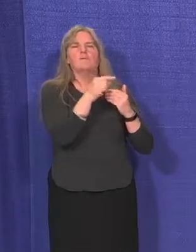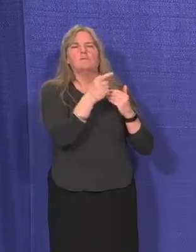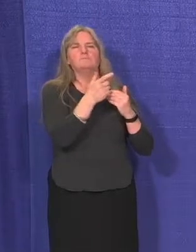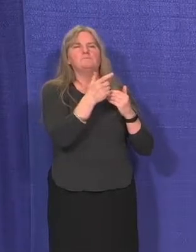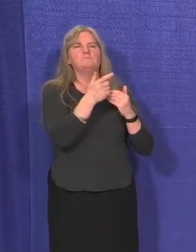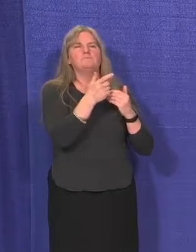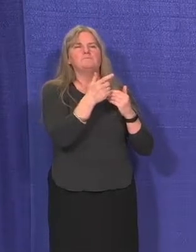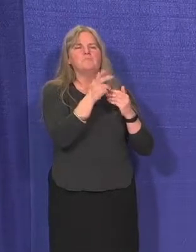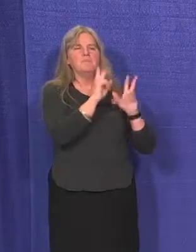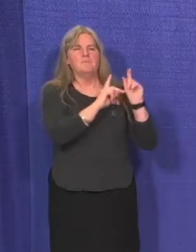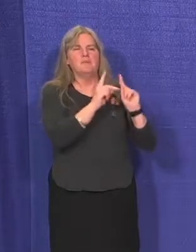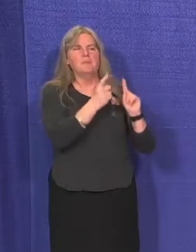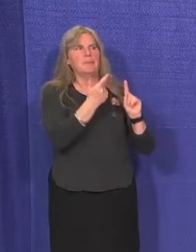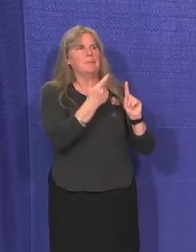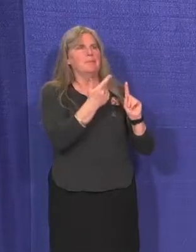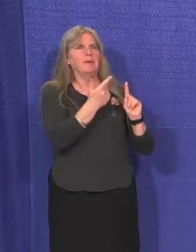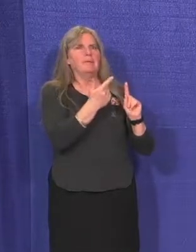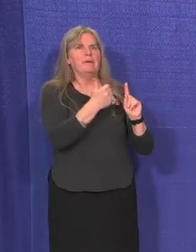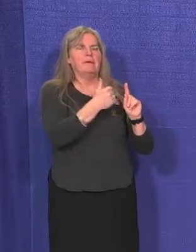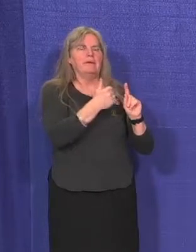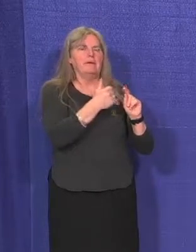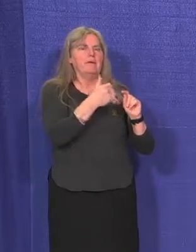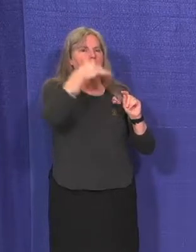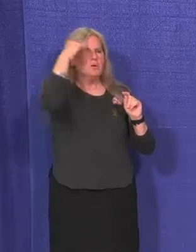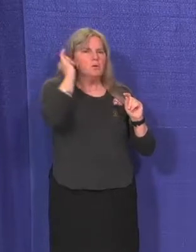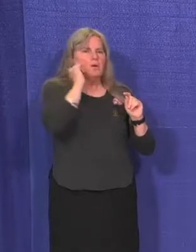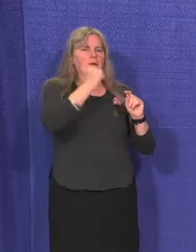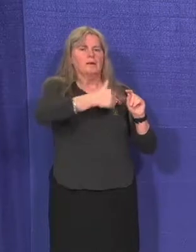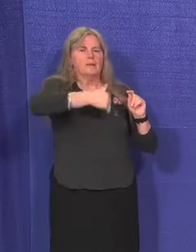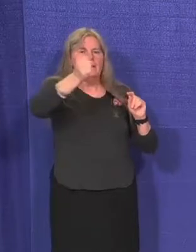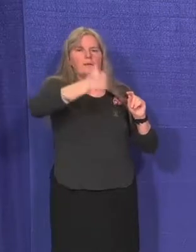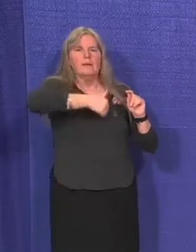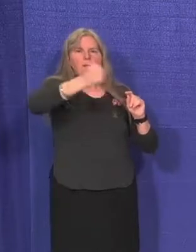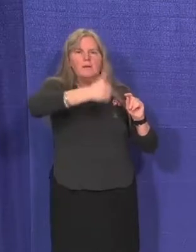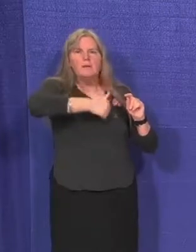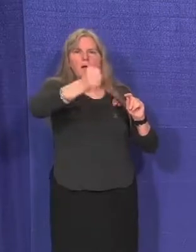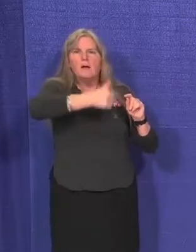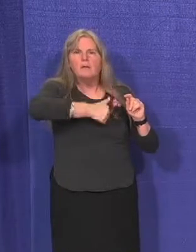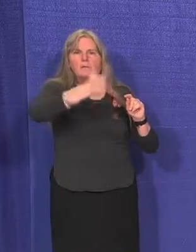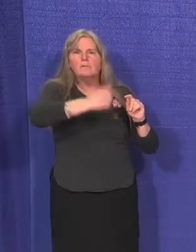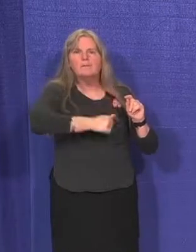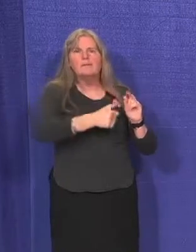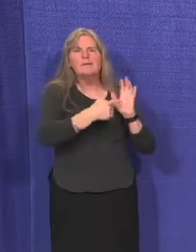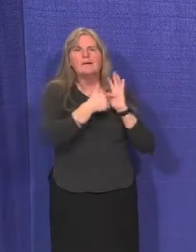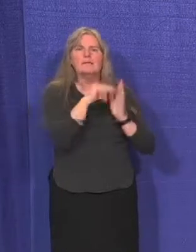core strategy of our strategy.